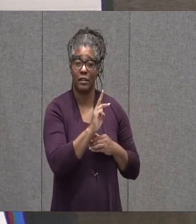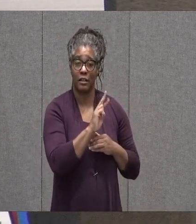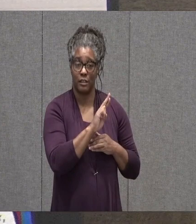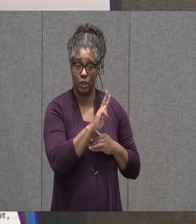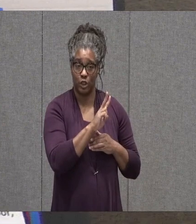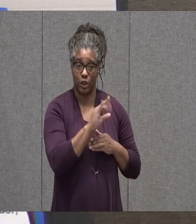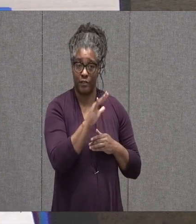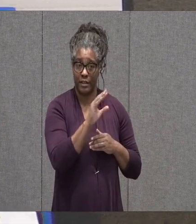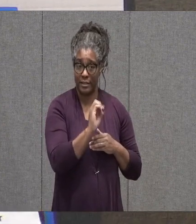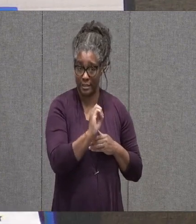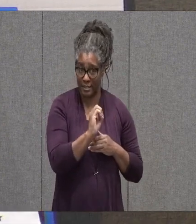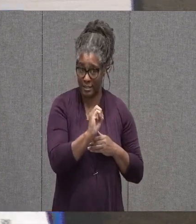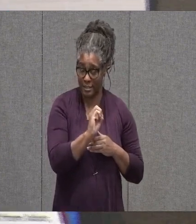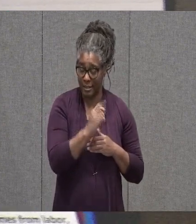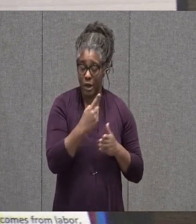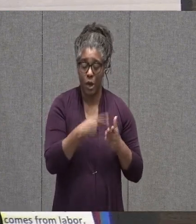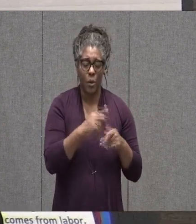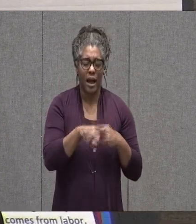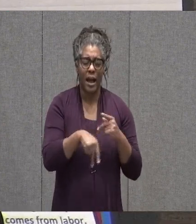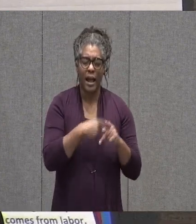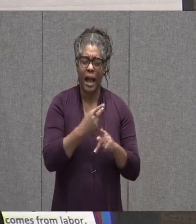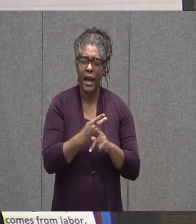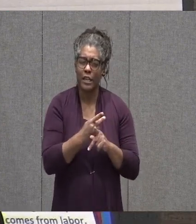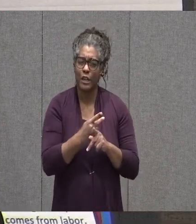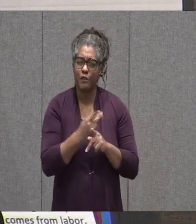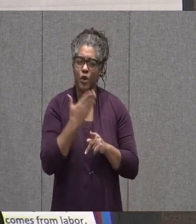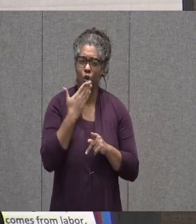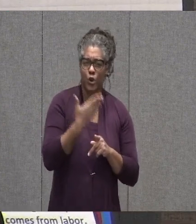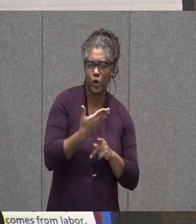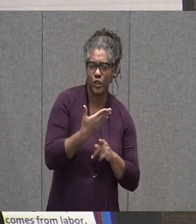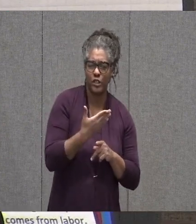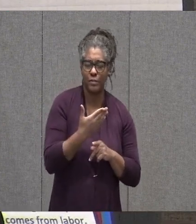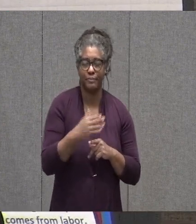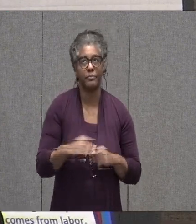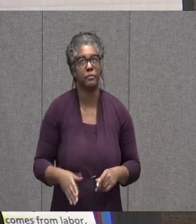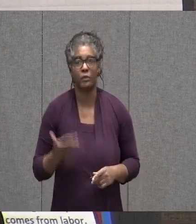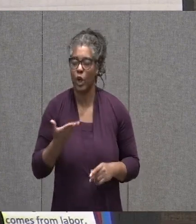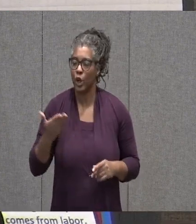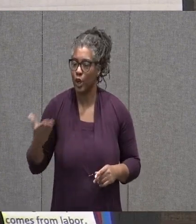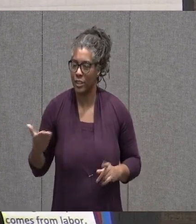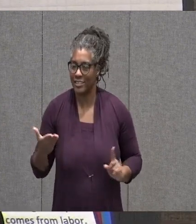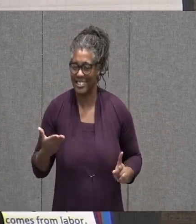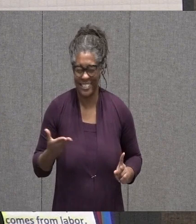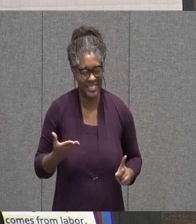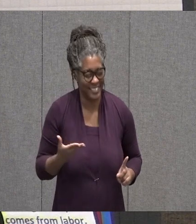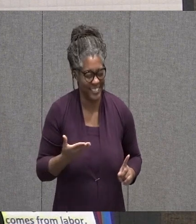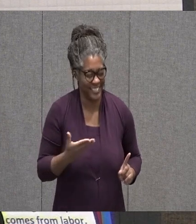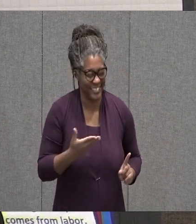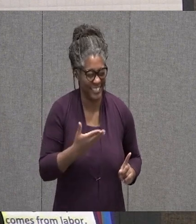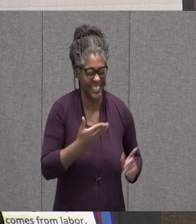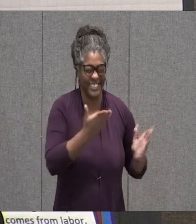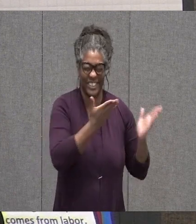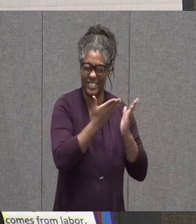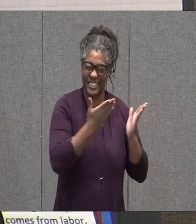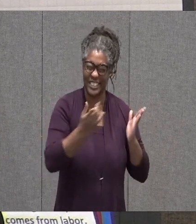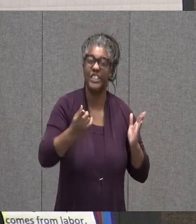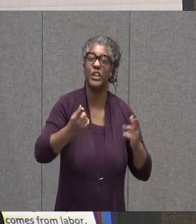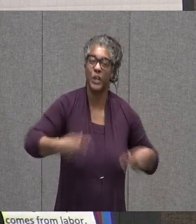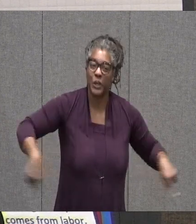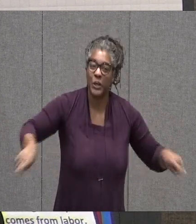do you use in your everyday life, and what does your family use? And are they different, or are they the same?